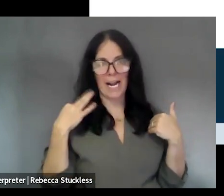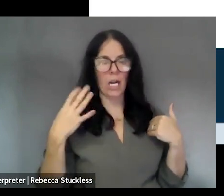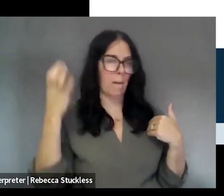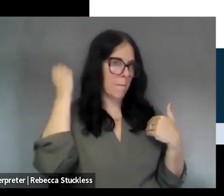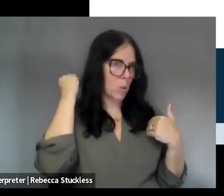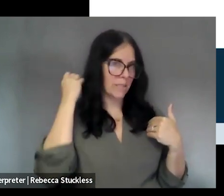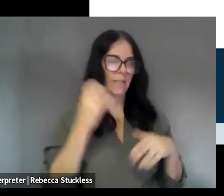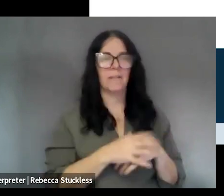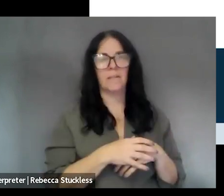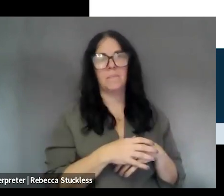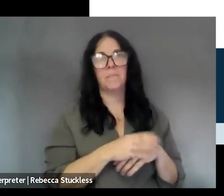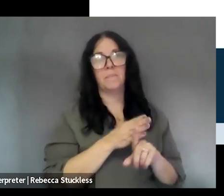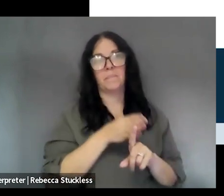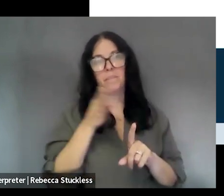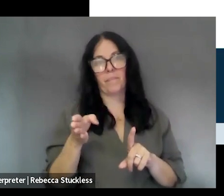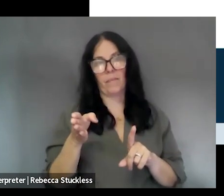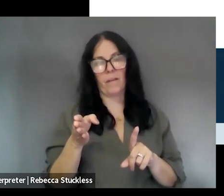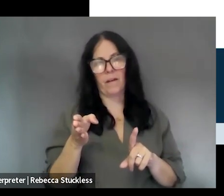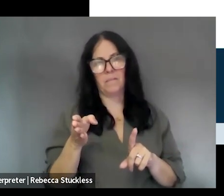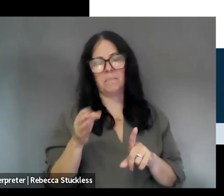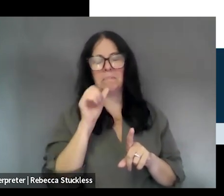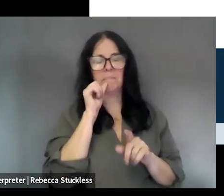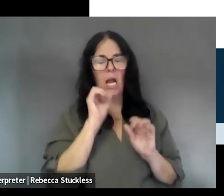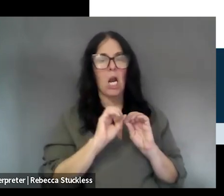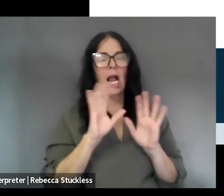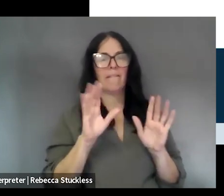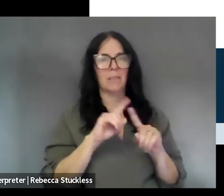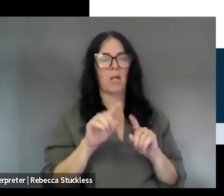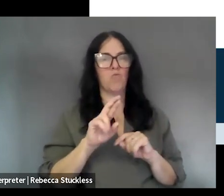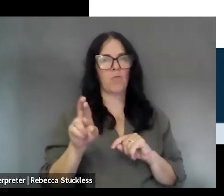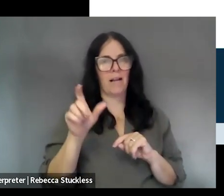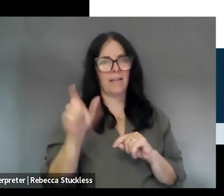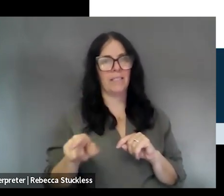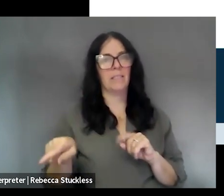next to her, it's not immediately apparent, but on the right hand side, this is a wheelchair user